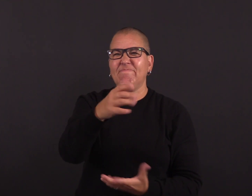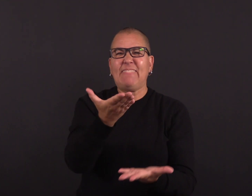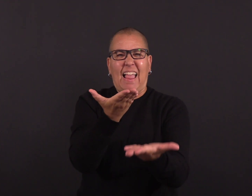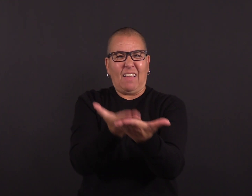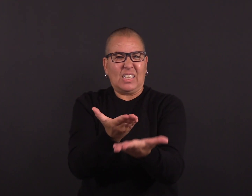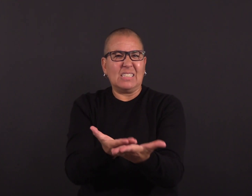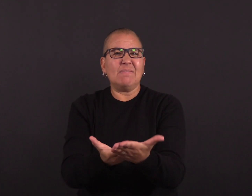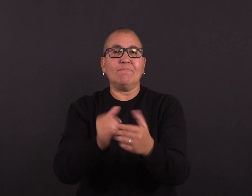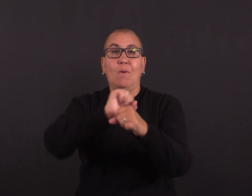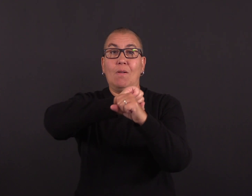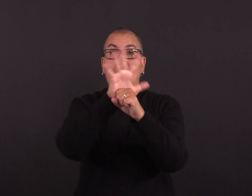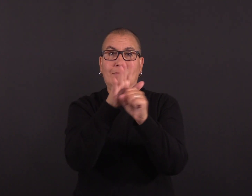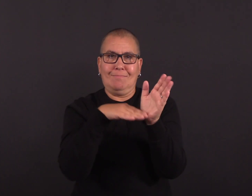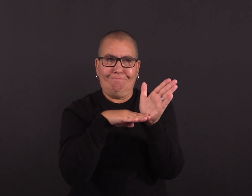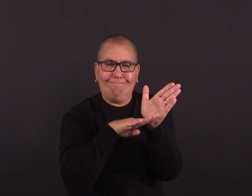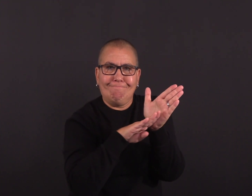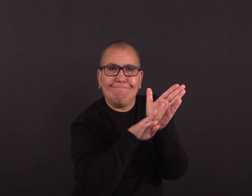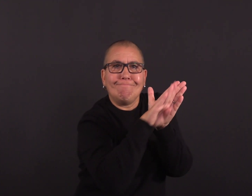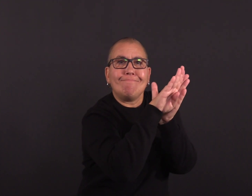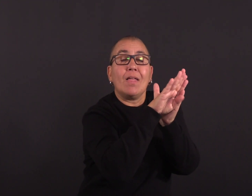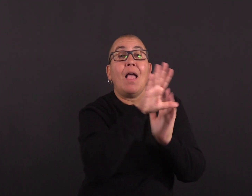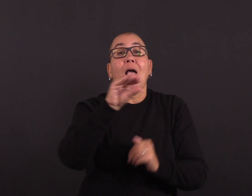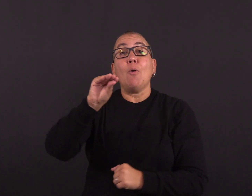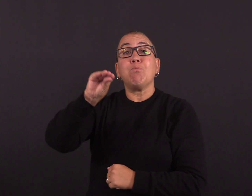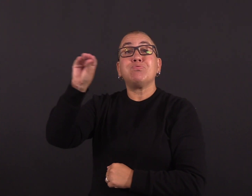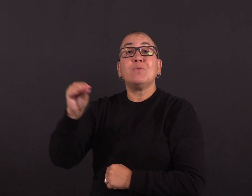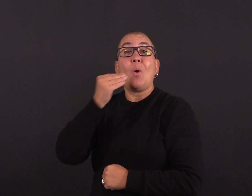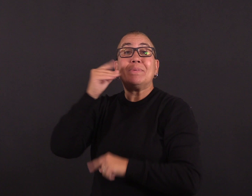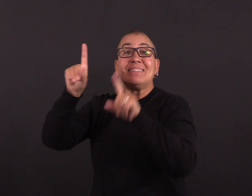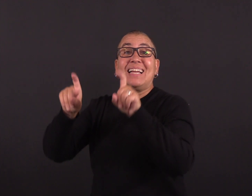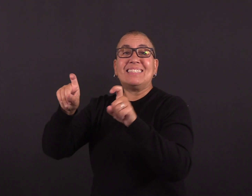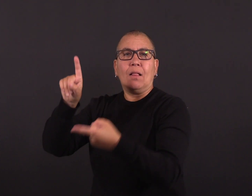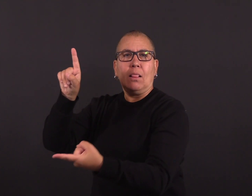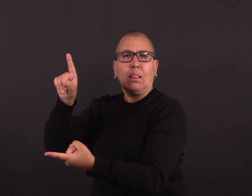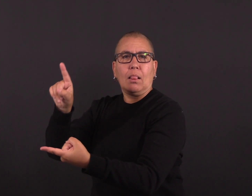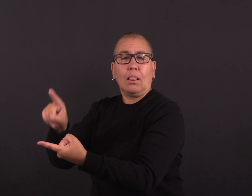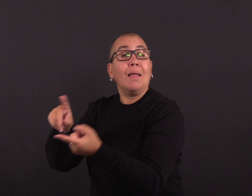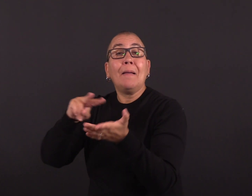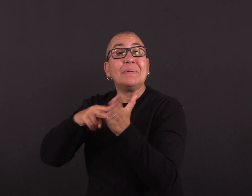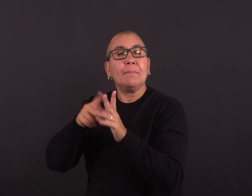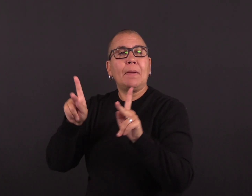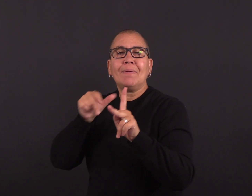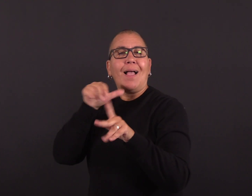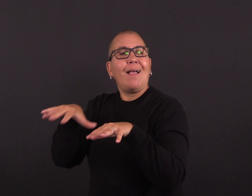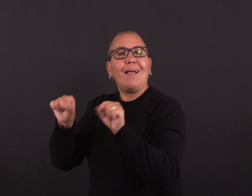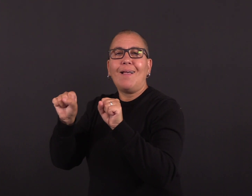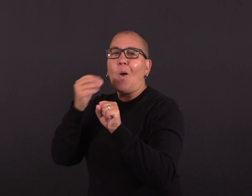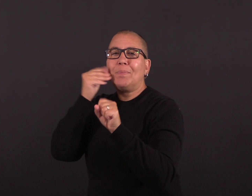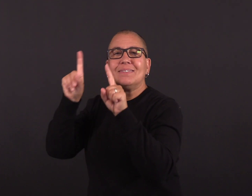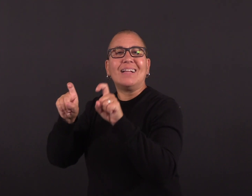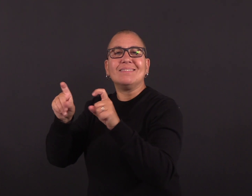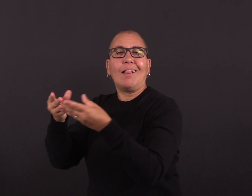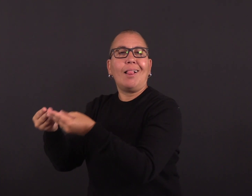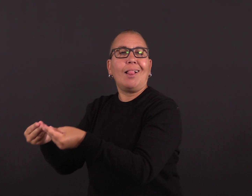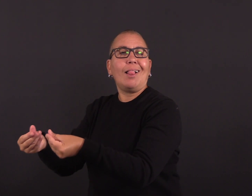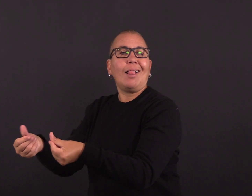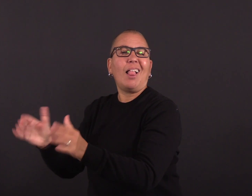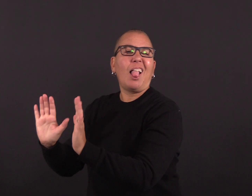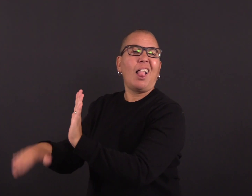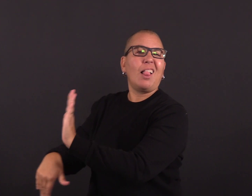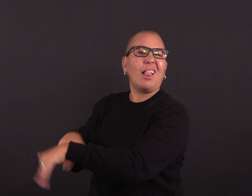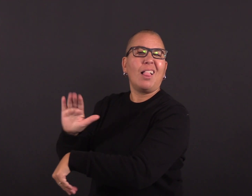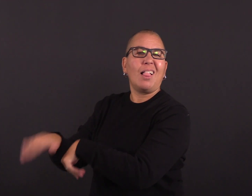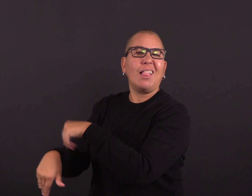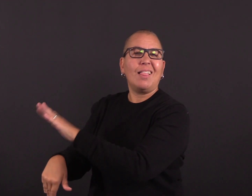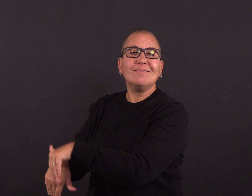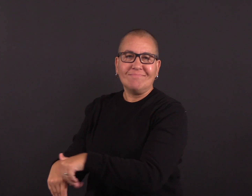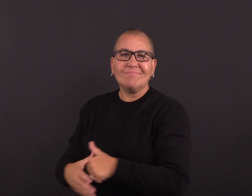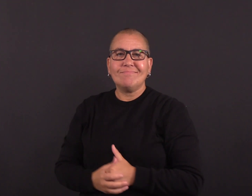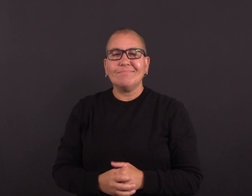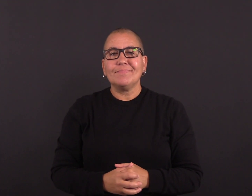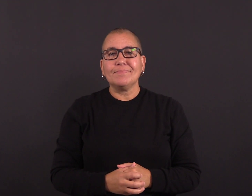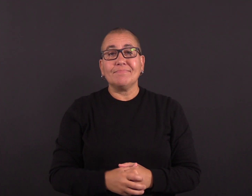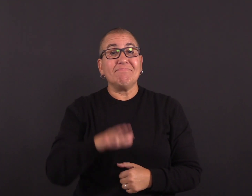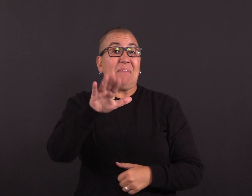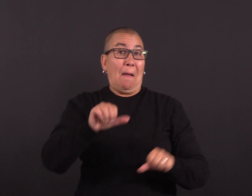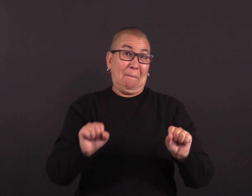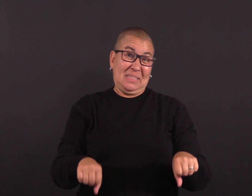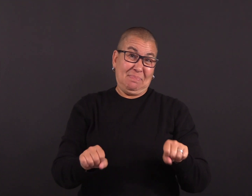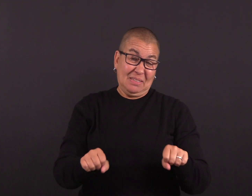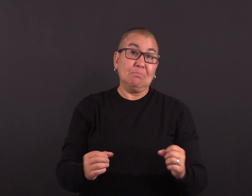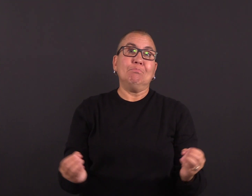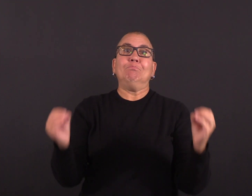said Bode, who chairs the American Academy of Pediatrics’ Council on School Health.